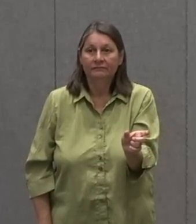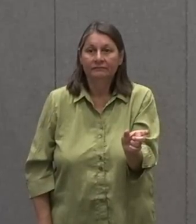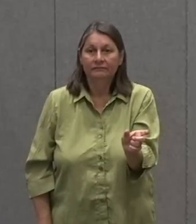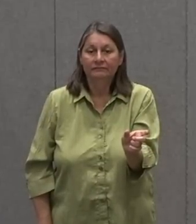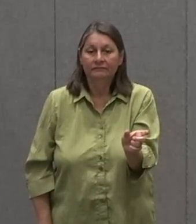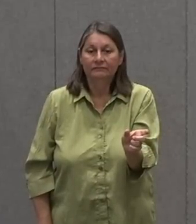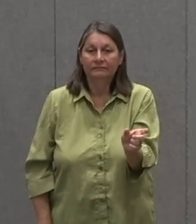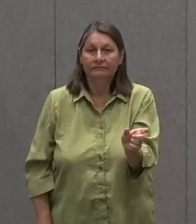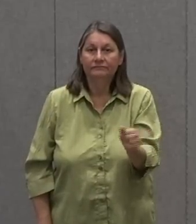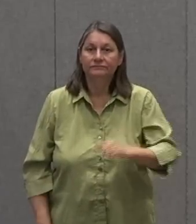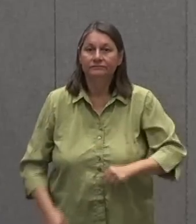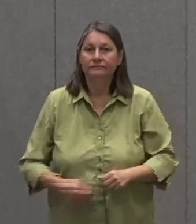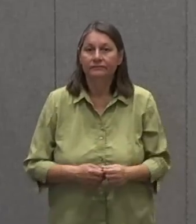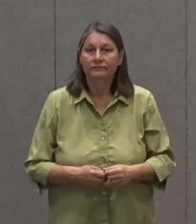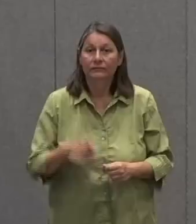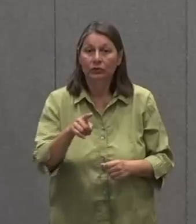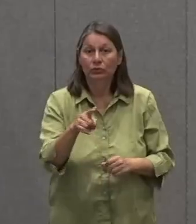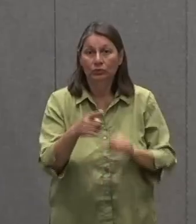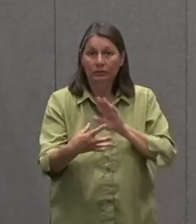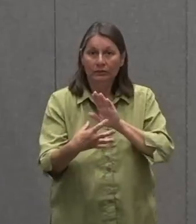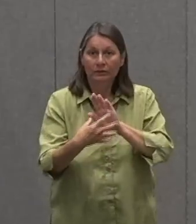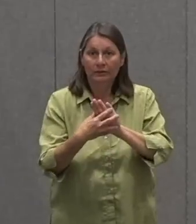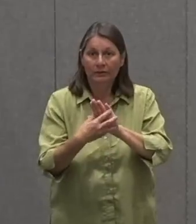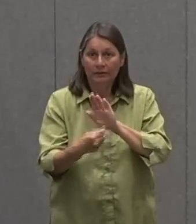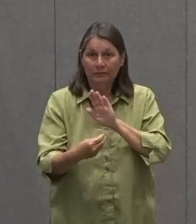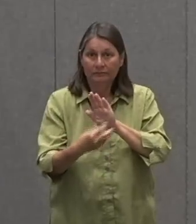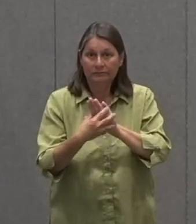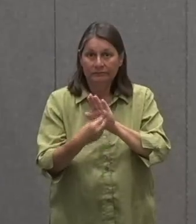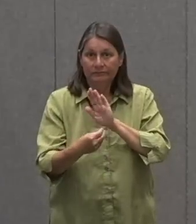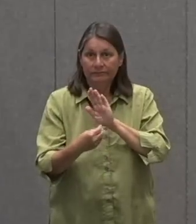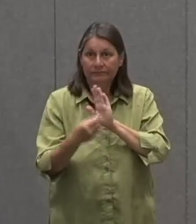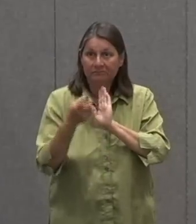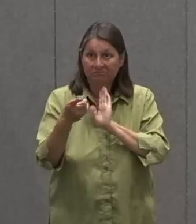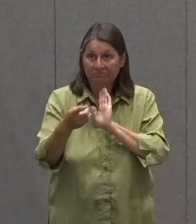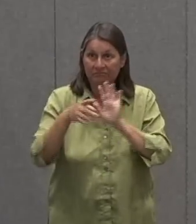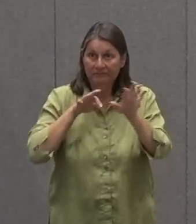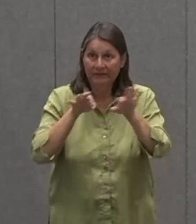and that will make a product, to get a product.